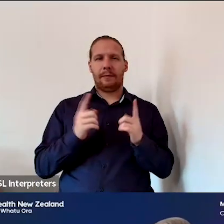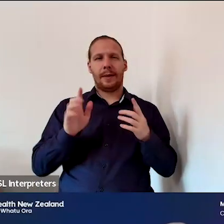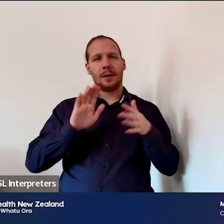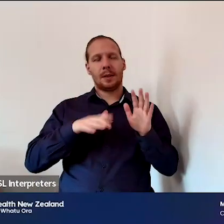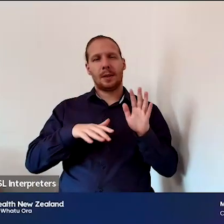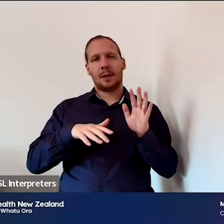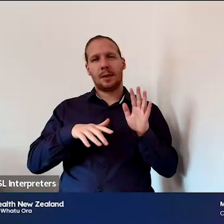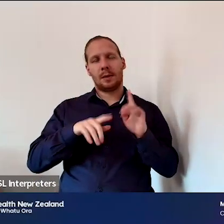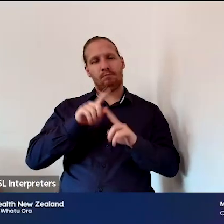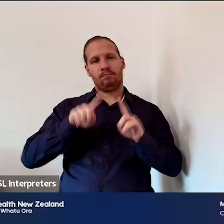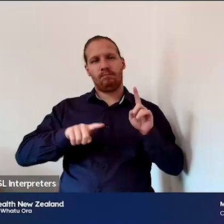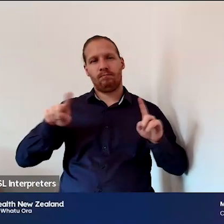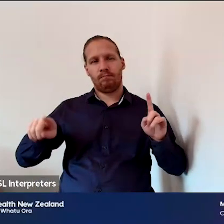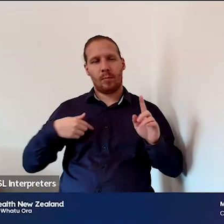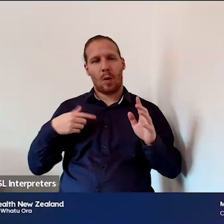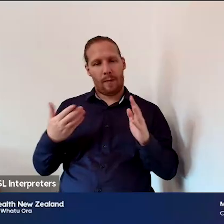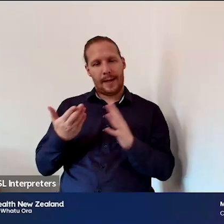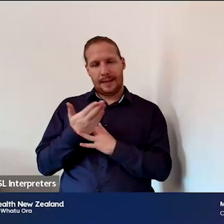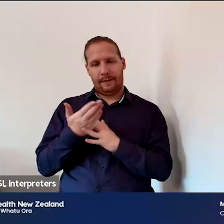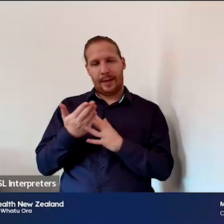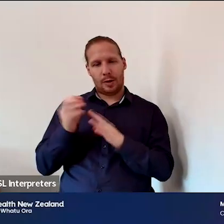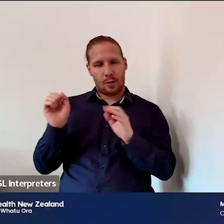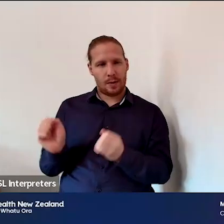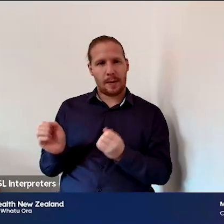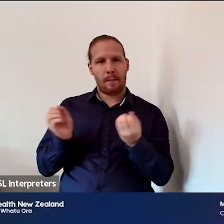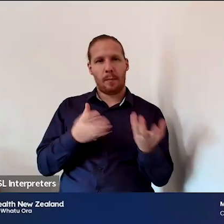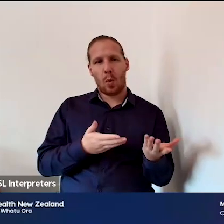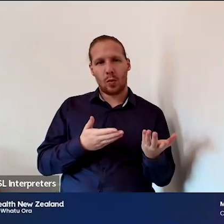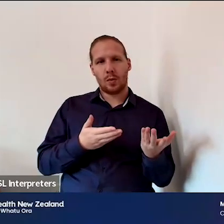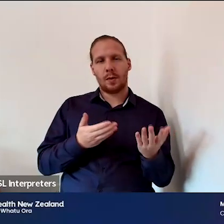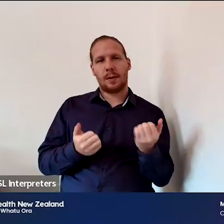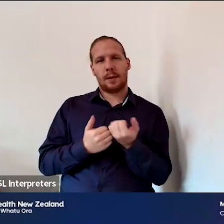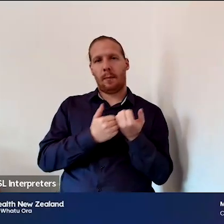supporting, schools and, particularly something like that, which is much more,